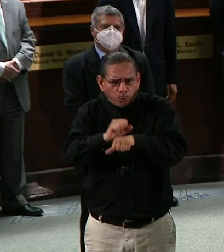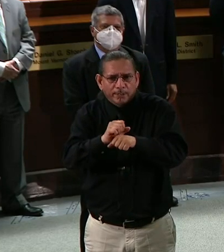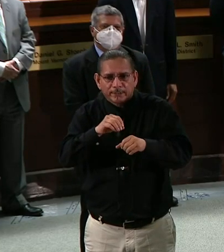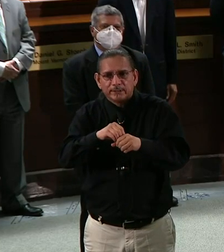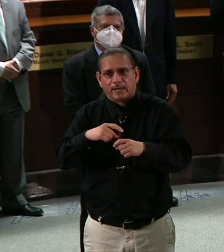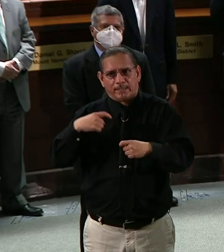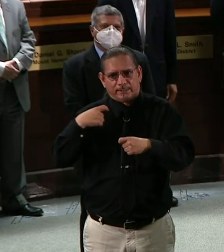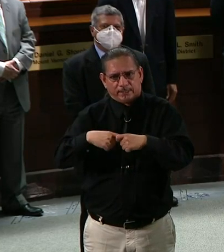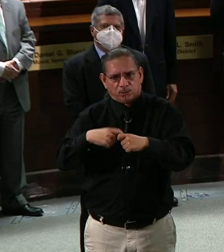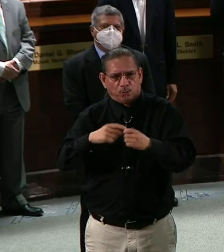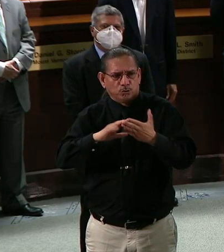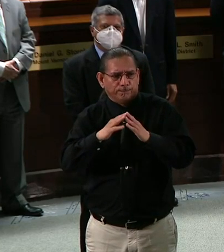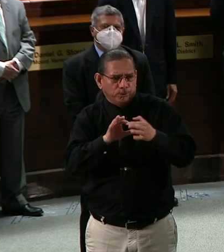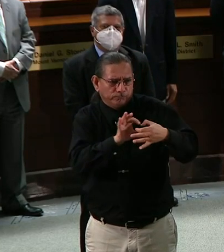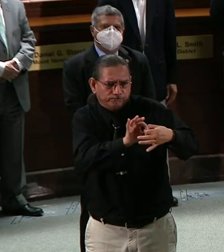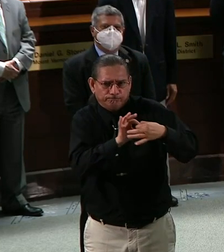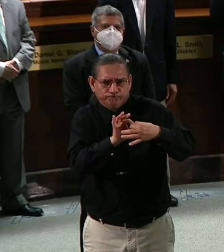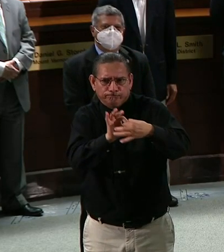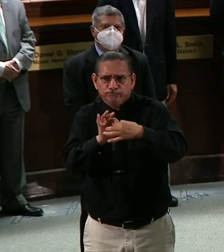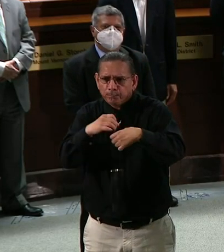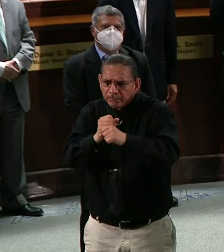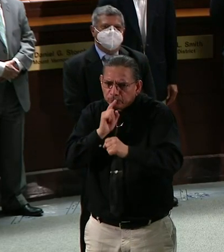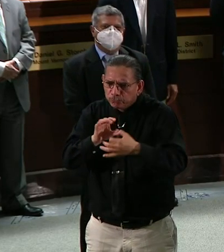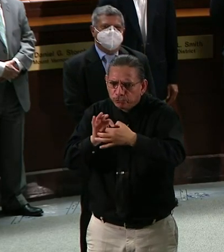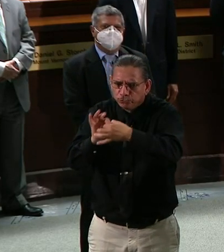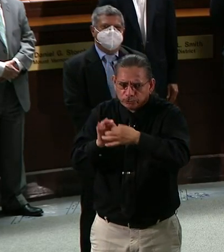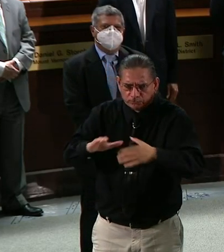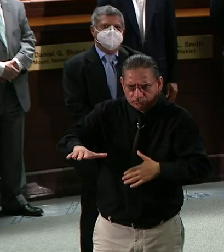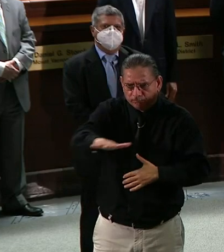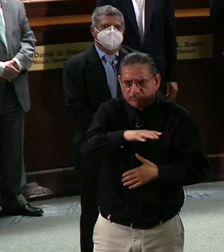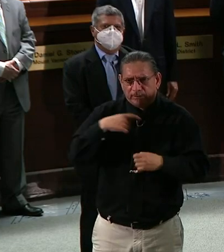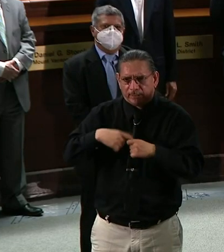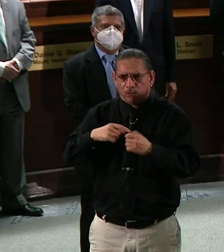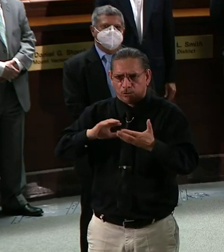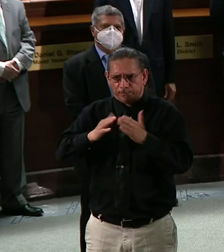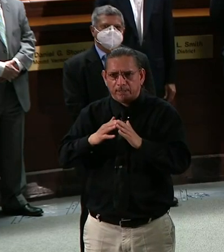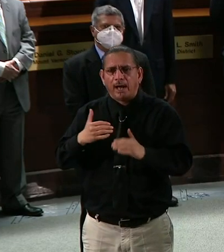BEING. ALLOWED US TO THE WHOLE